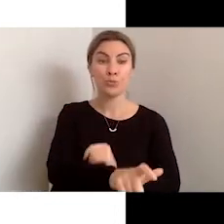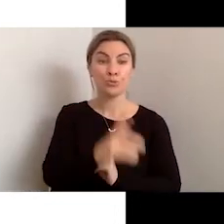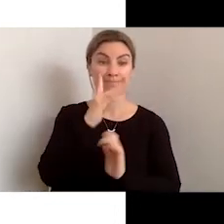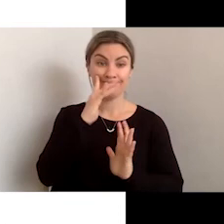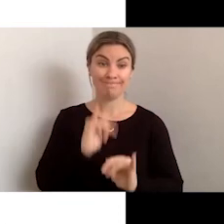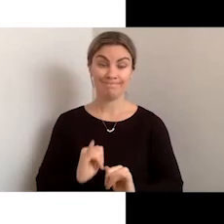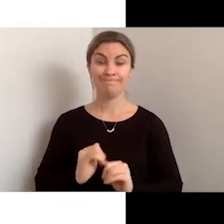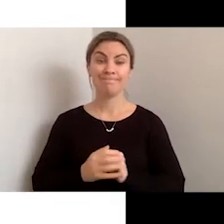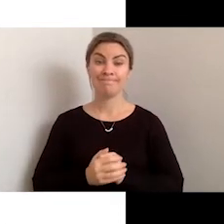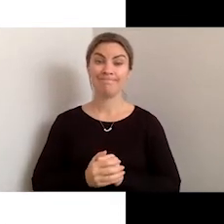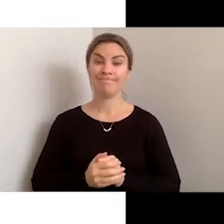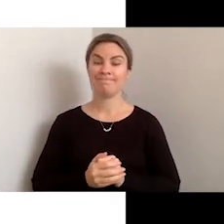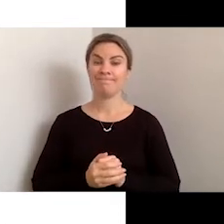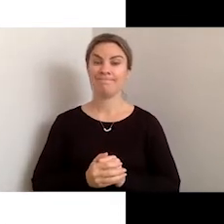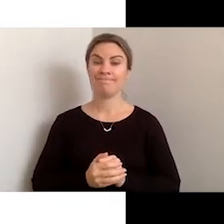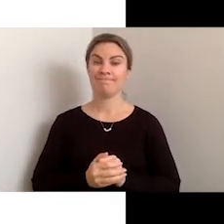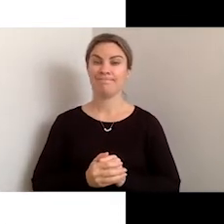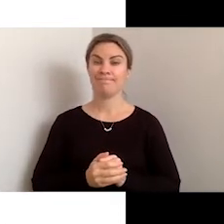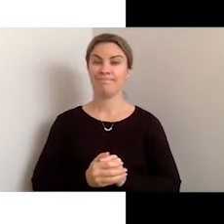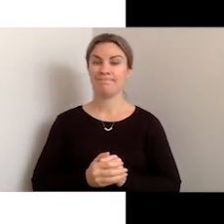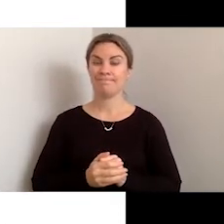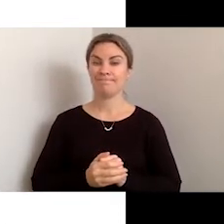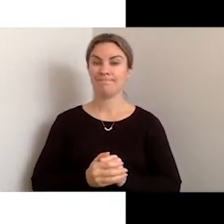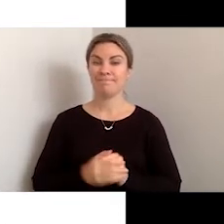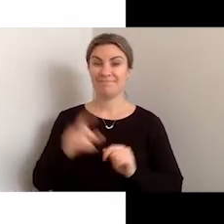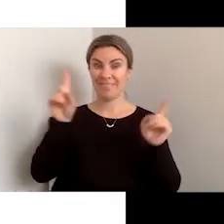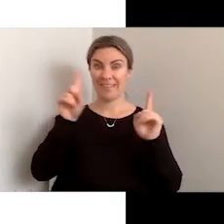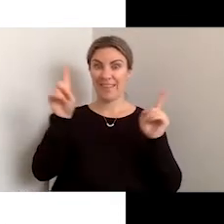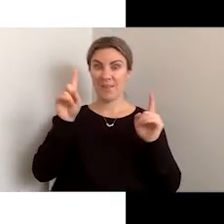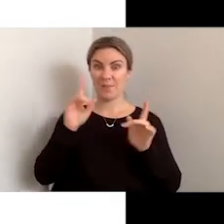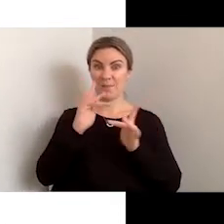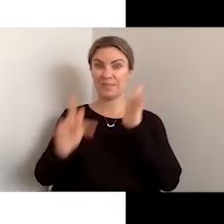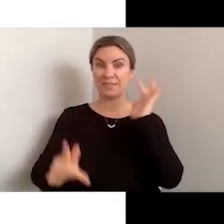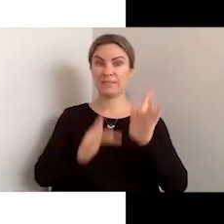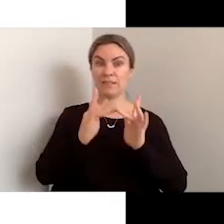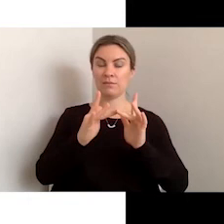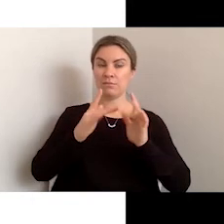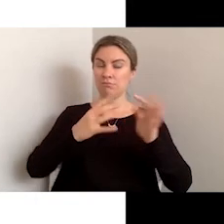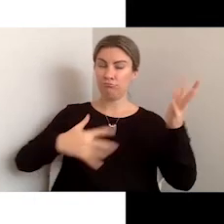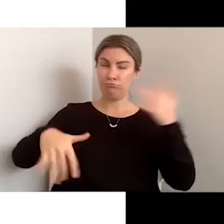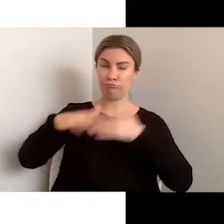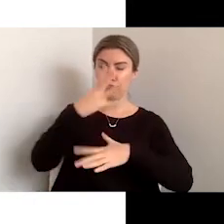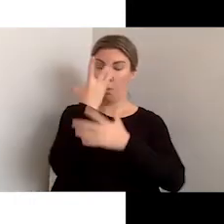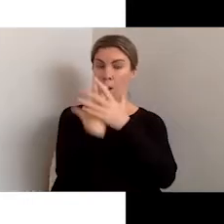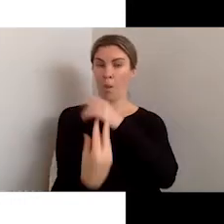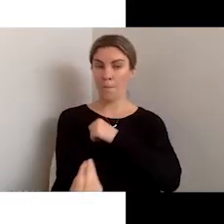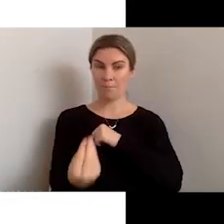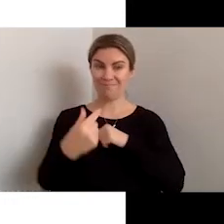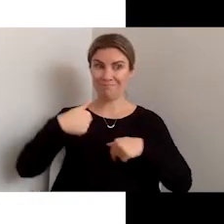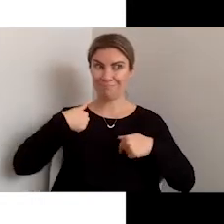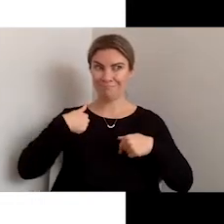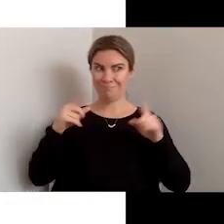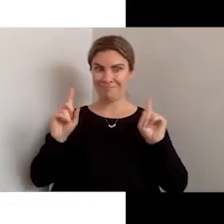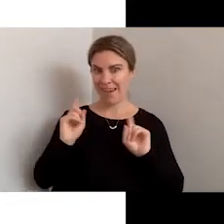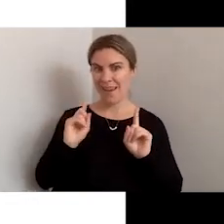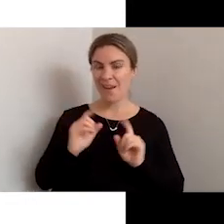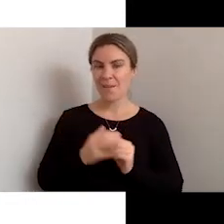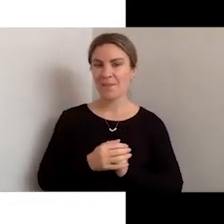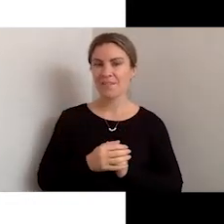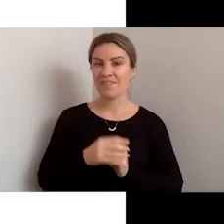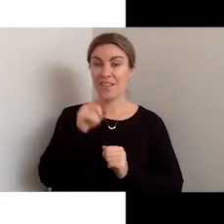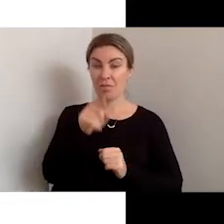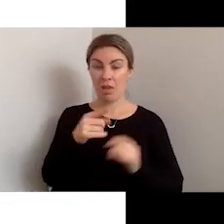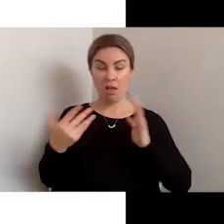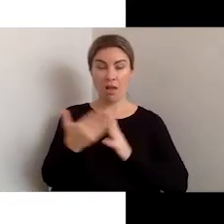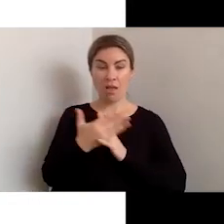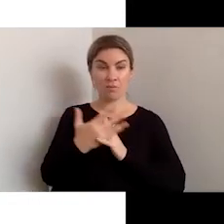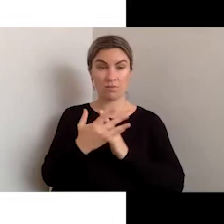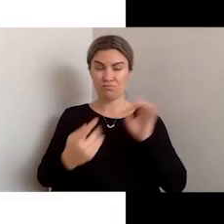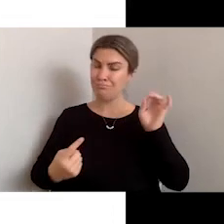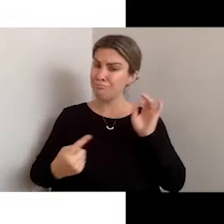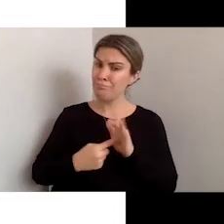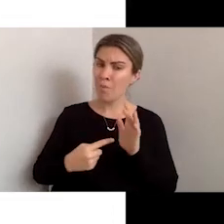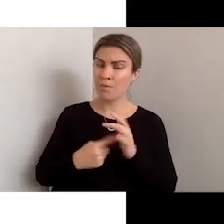this incident era, critical access to information must take into